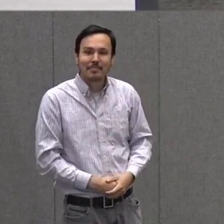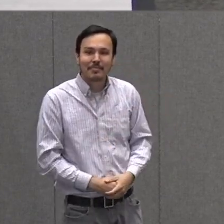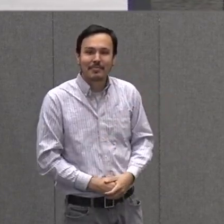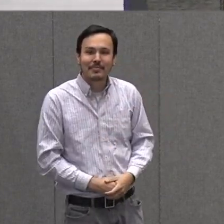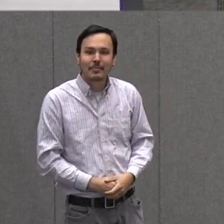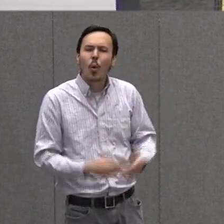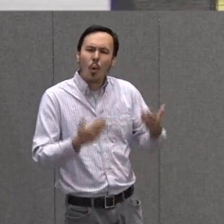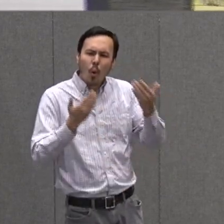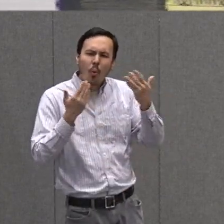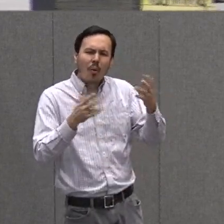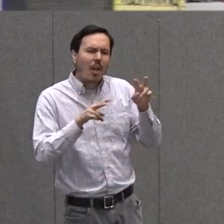Go ahead and take a look.